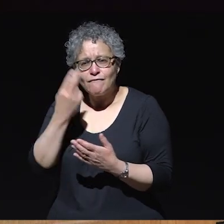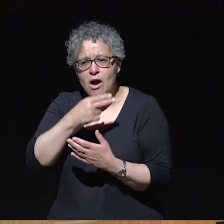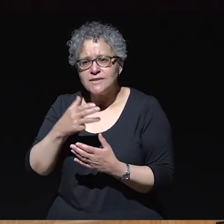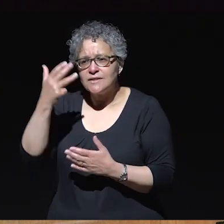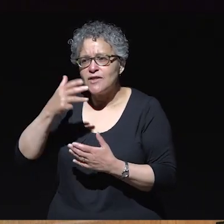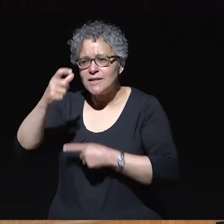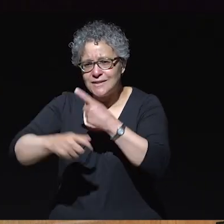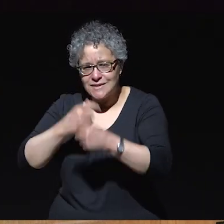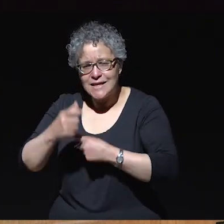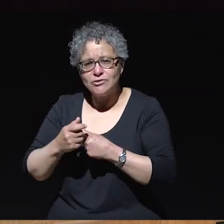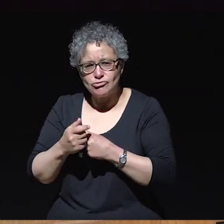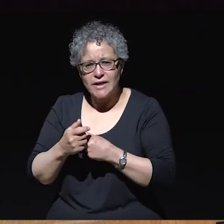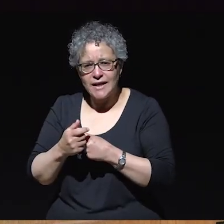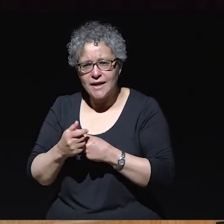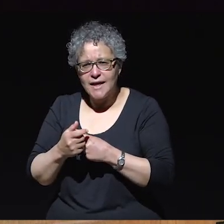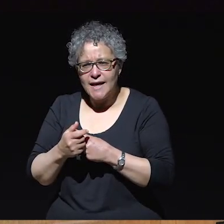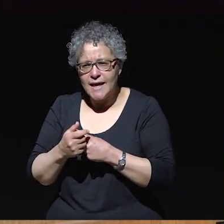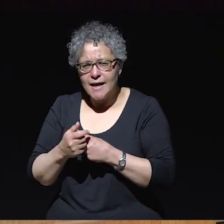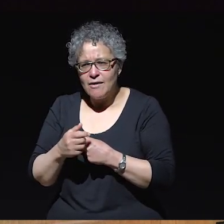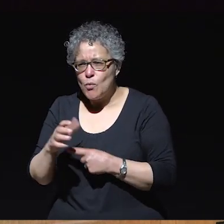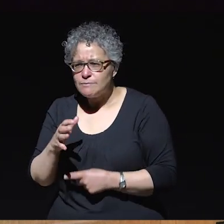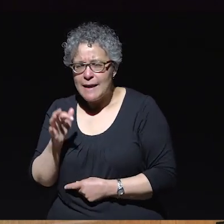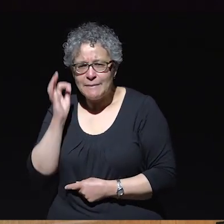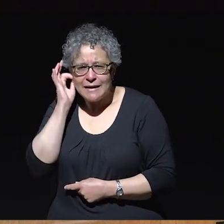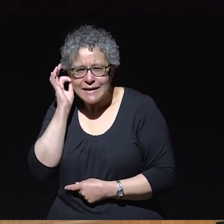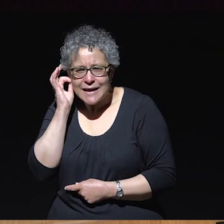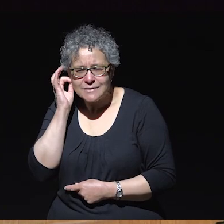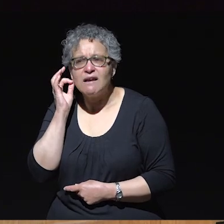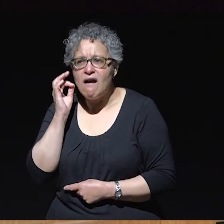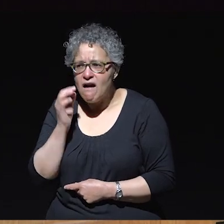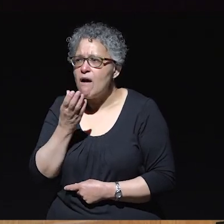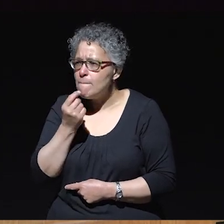about the direction of travel that they could take their own art in. And I think the aesthetic movement